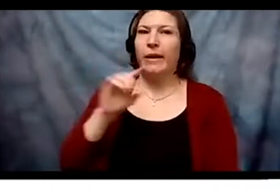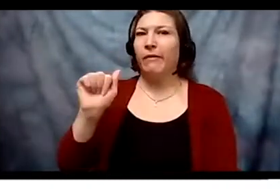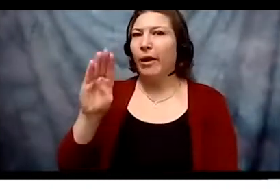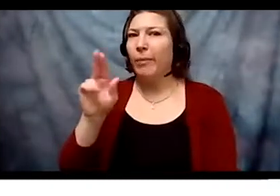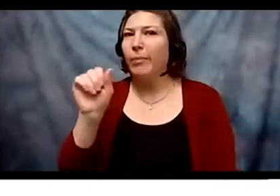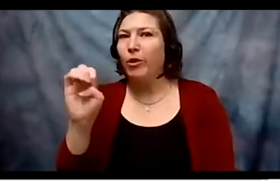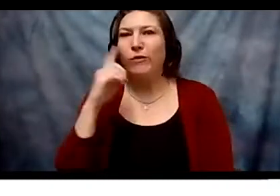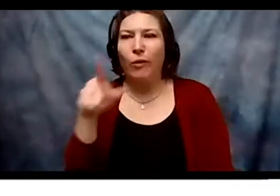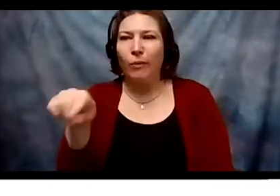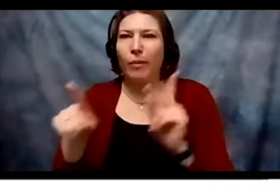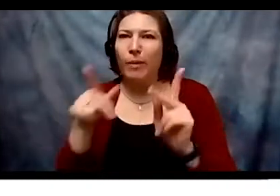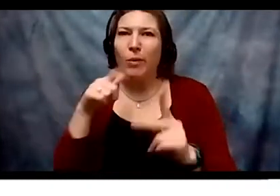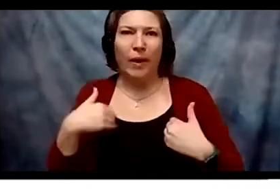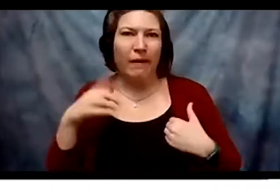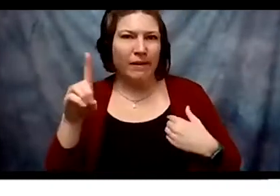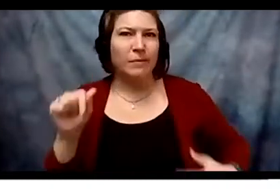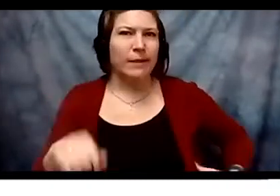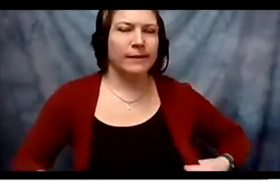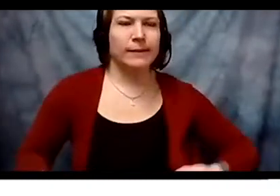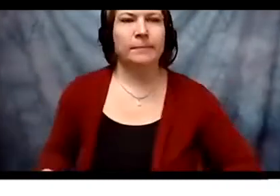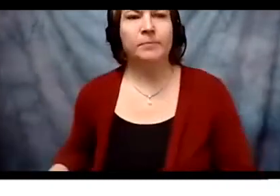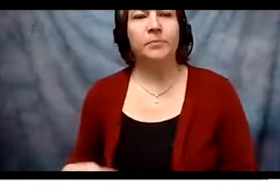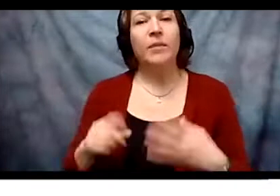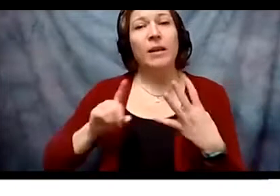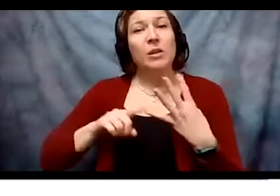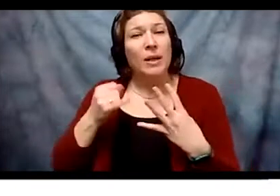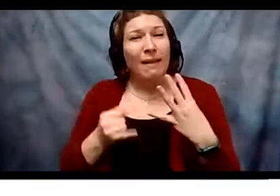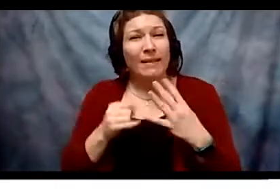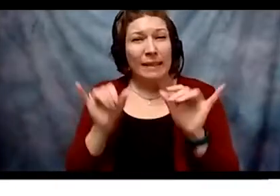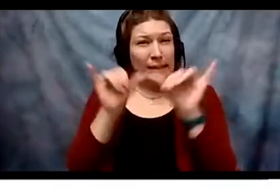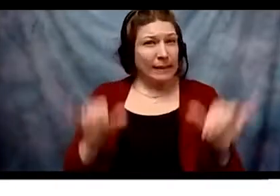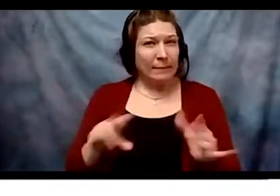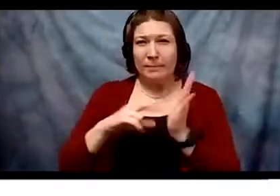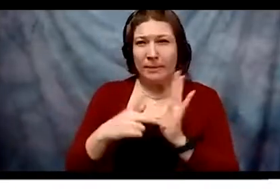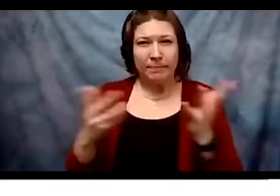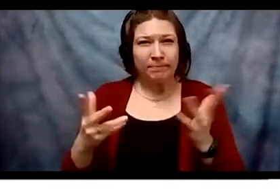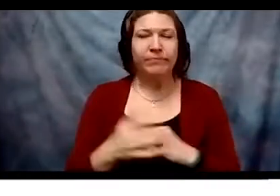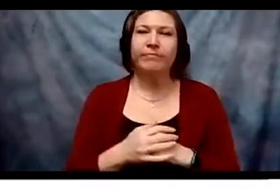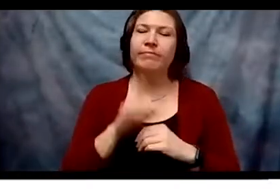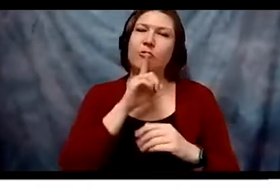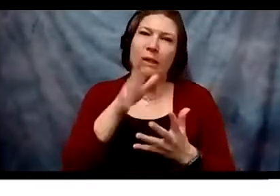with disabilities. And systemic. These are deeply embedded barriers in